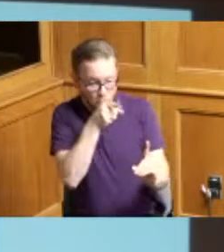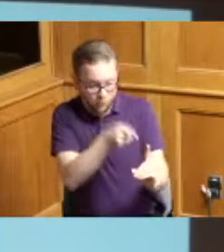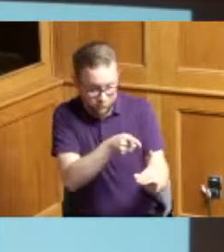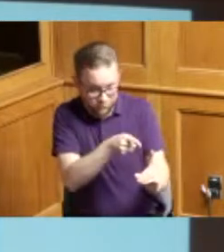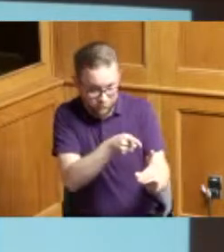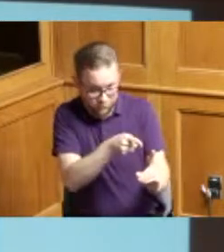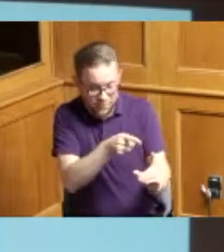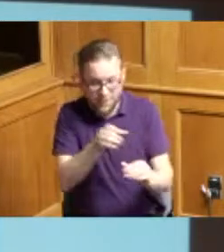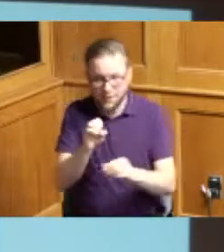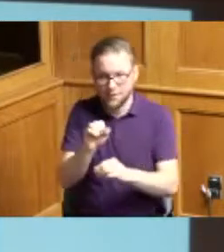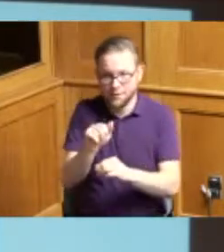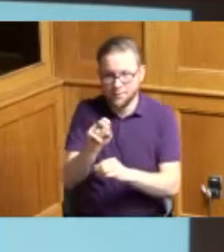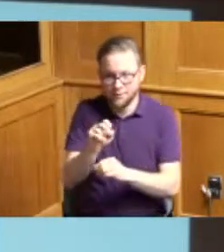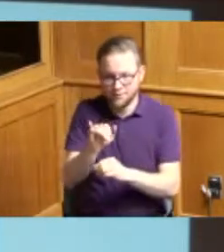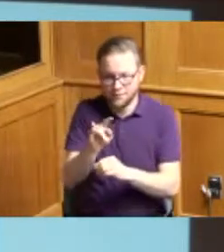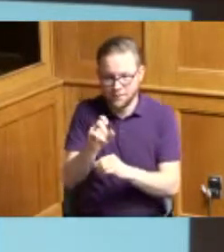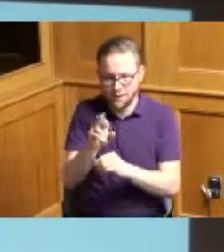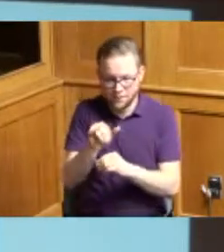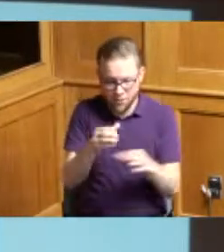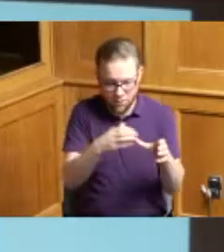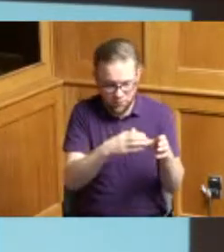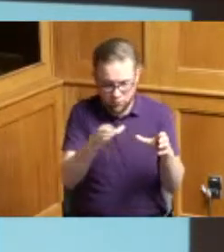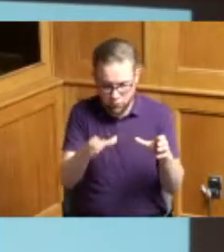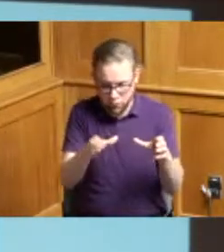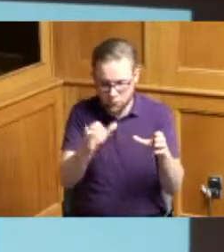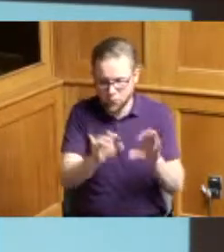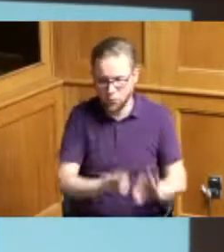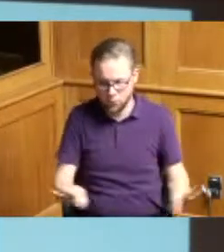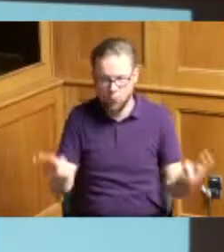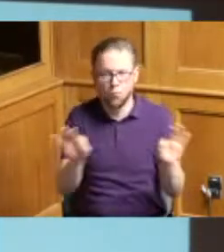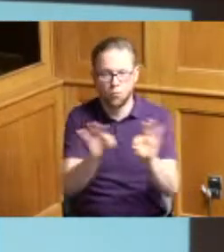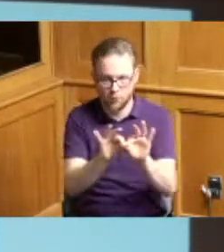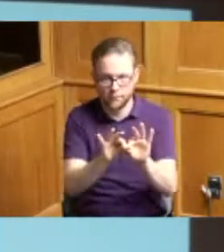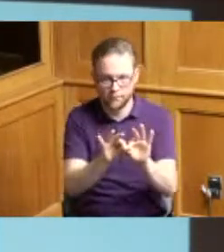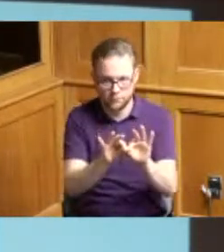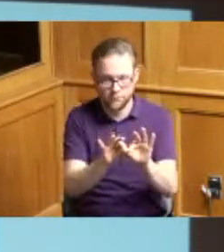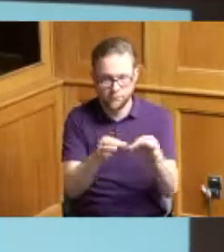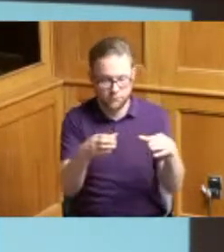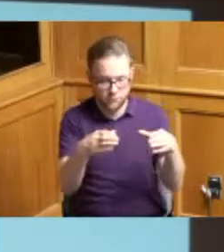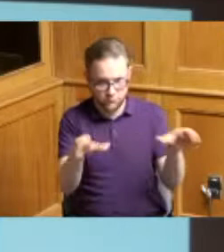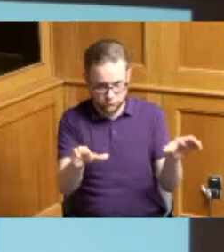to sanitary costs so that's kind of a key part of the framework to separate out those costs